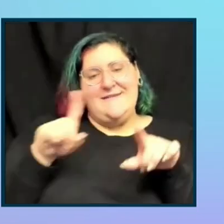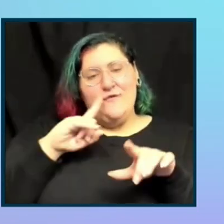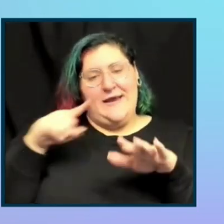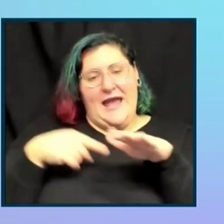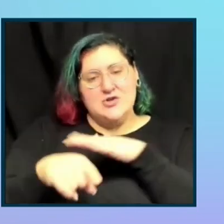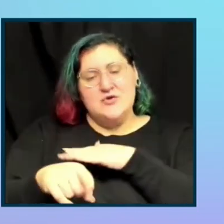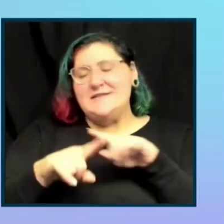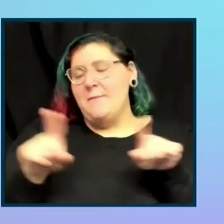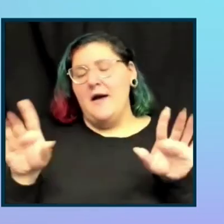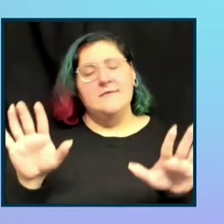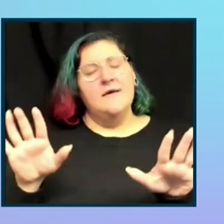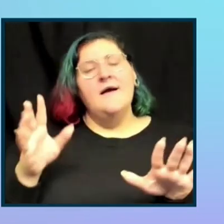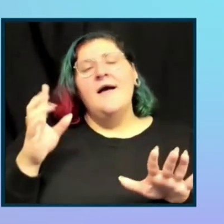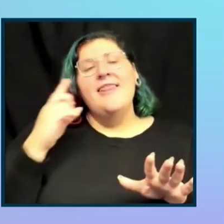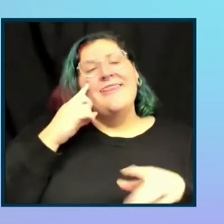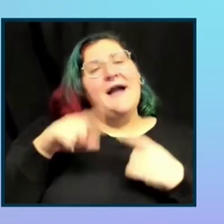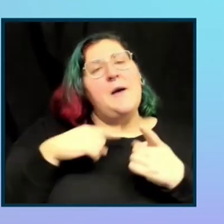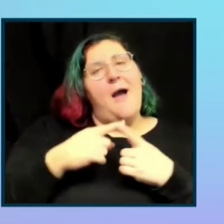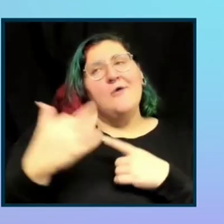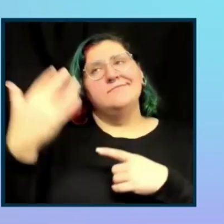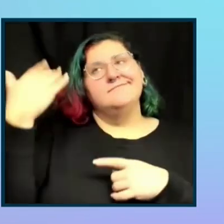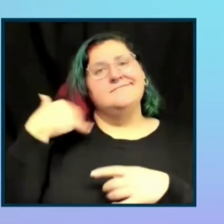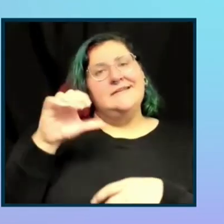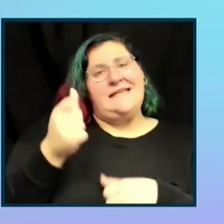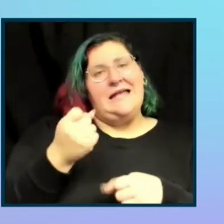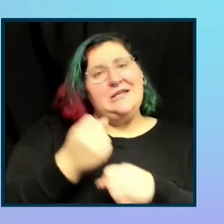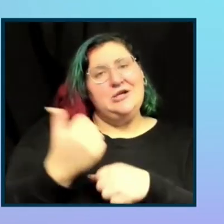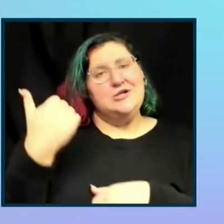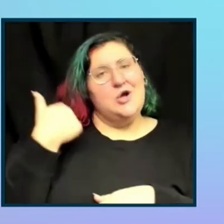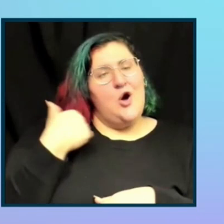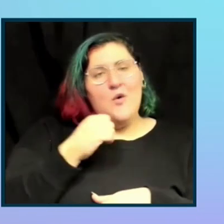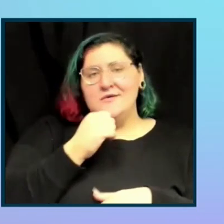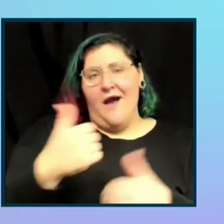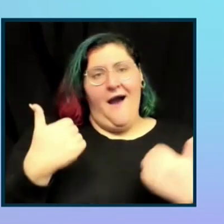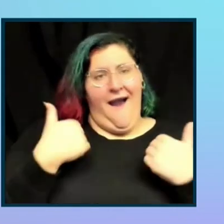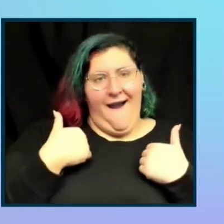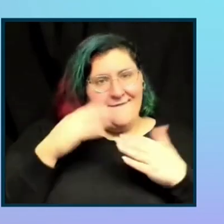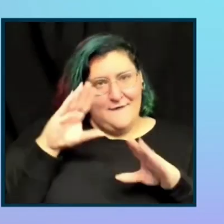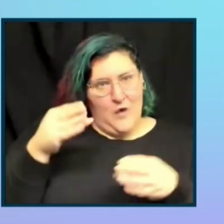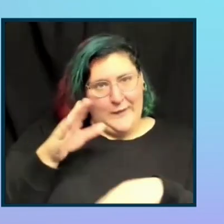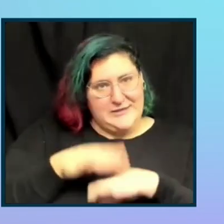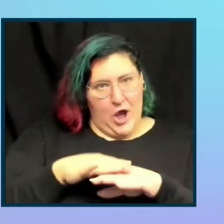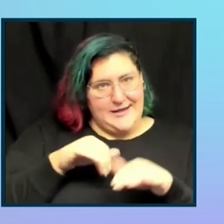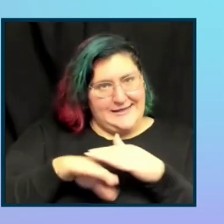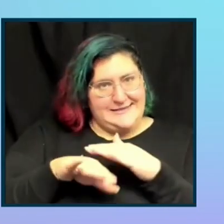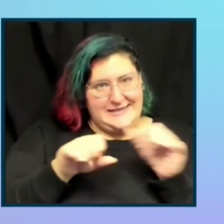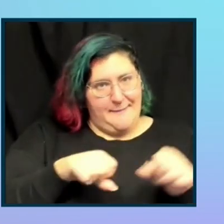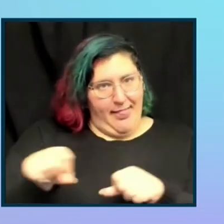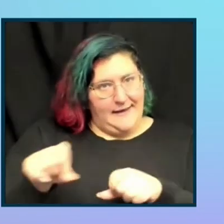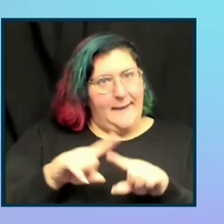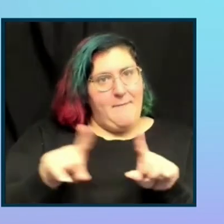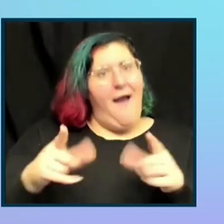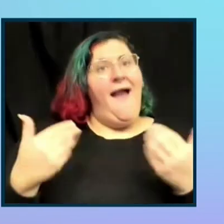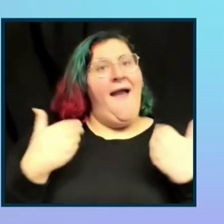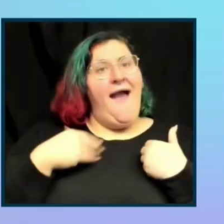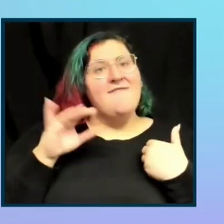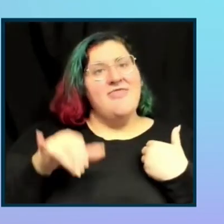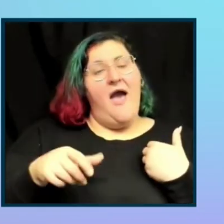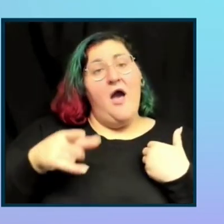wasn't really a talking point back then. And then you think that was almost certainly not intended to work that way as an assistance feature,